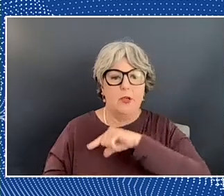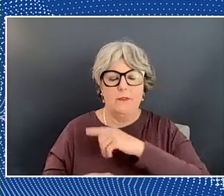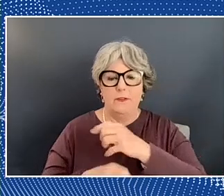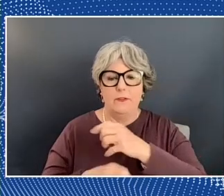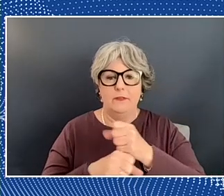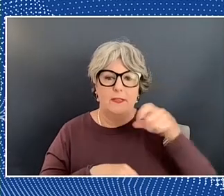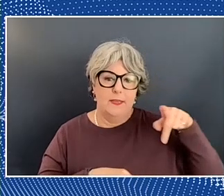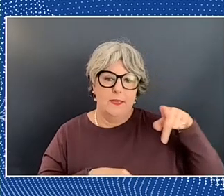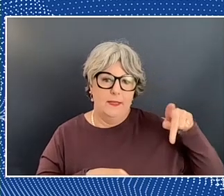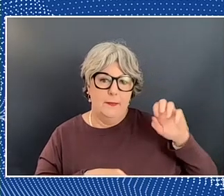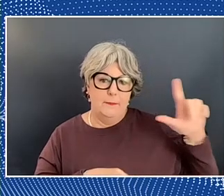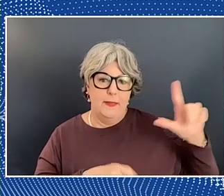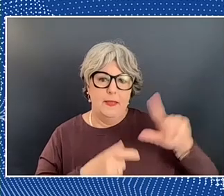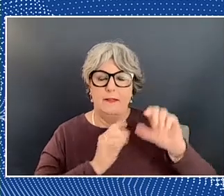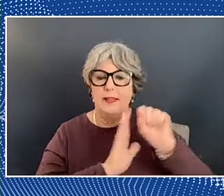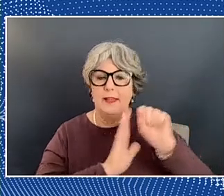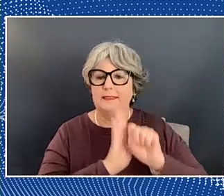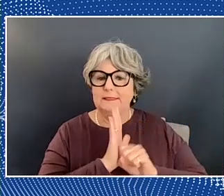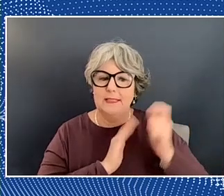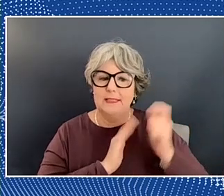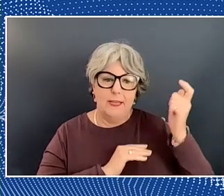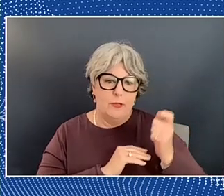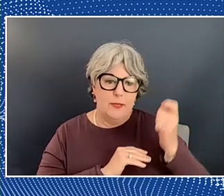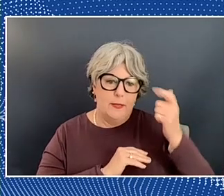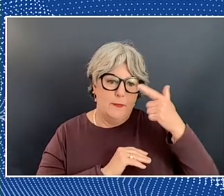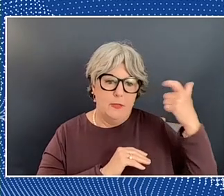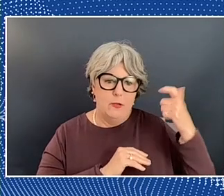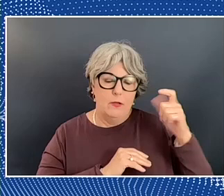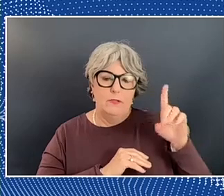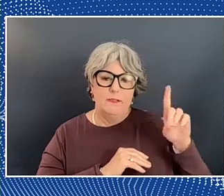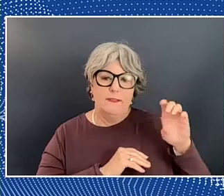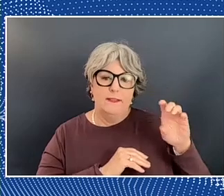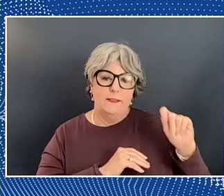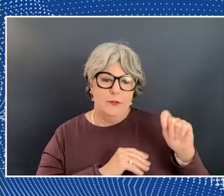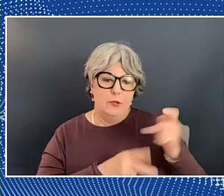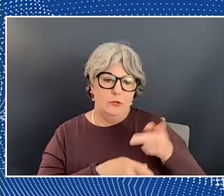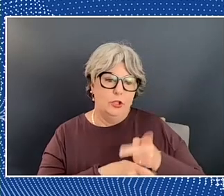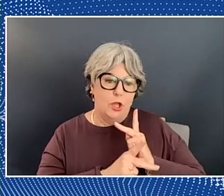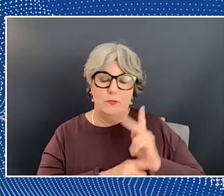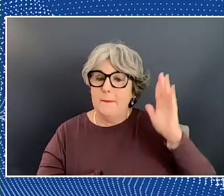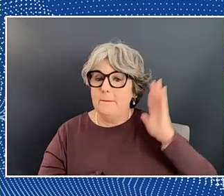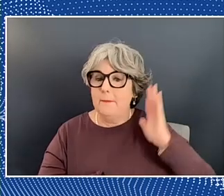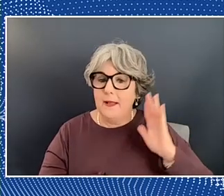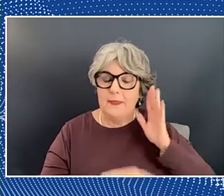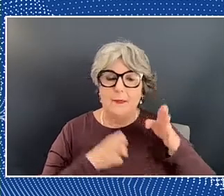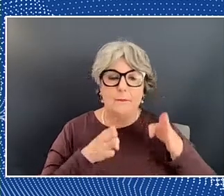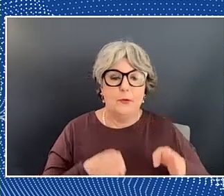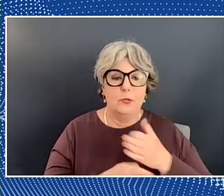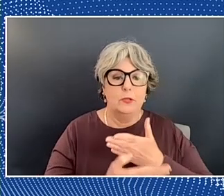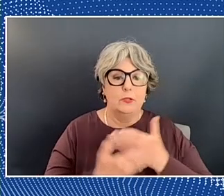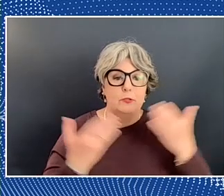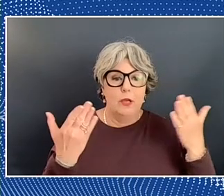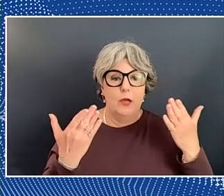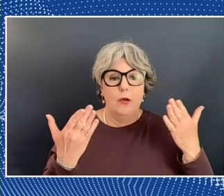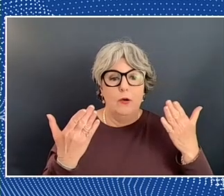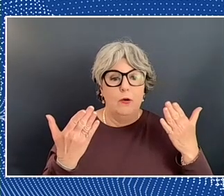grants due to defaulted loans. Now, back then, if a person didn't have realistically family or friends on the